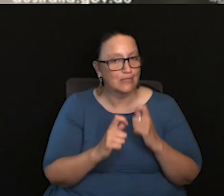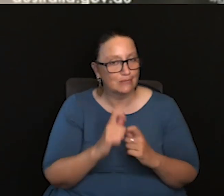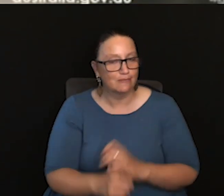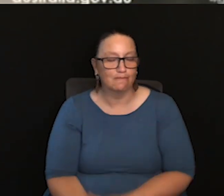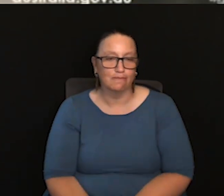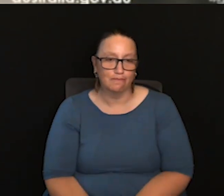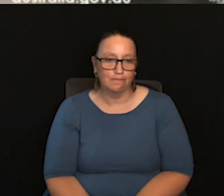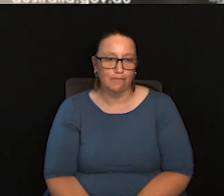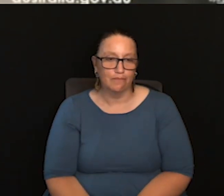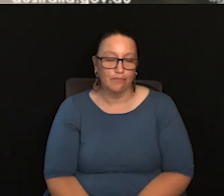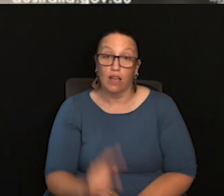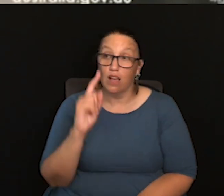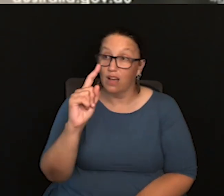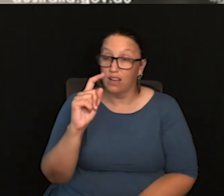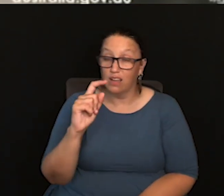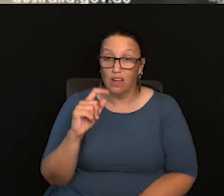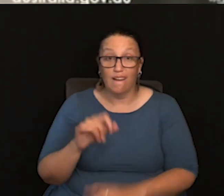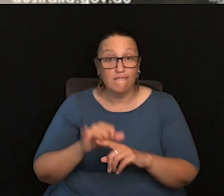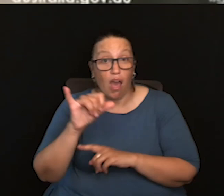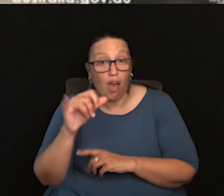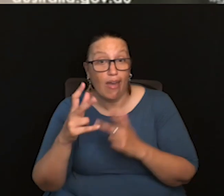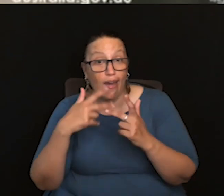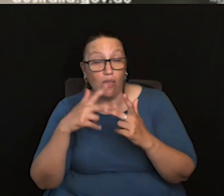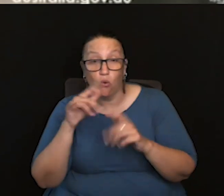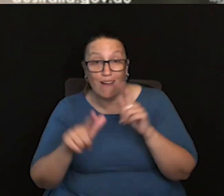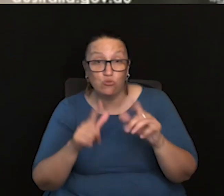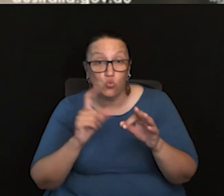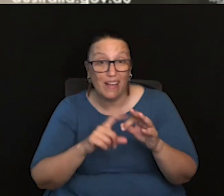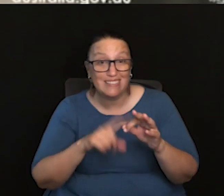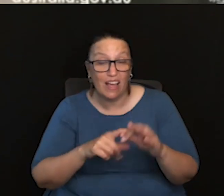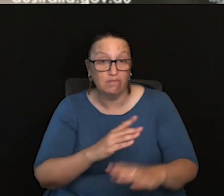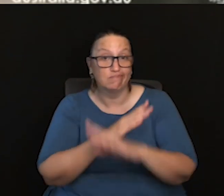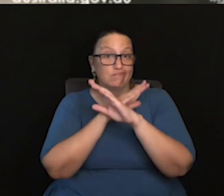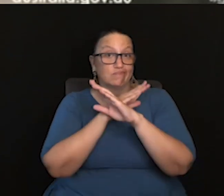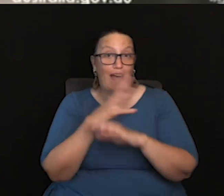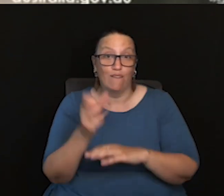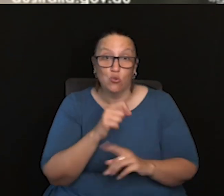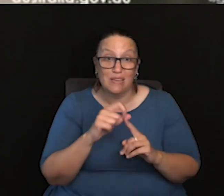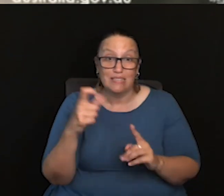put very significant pressure. And at that point the states were willing to change their medical advise